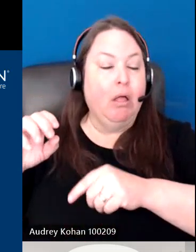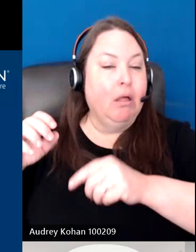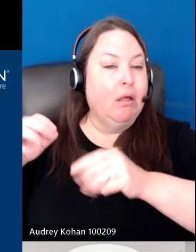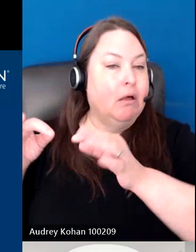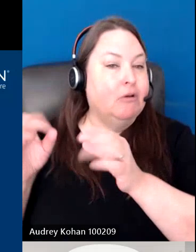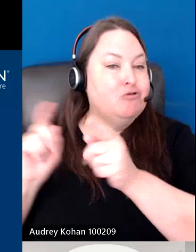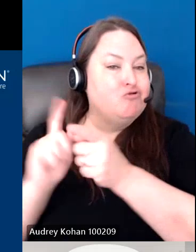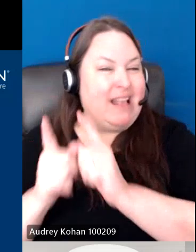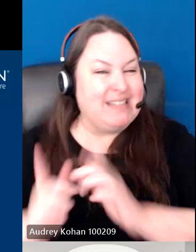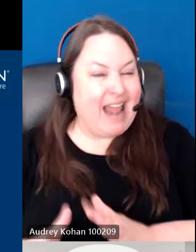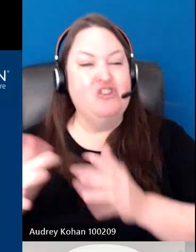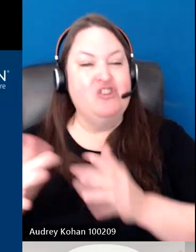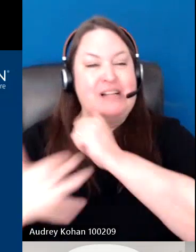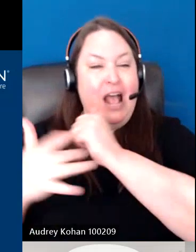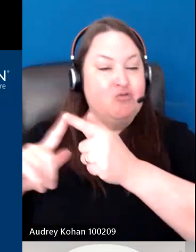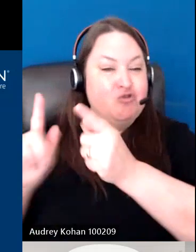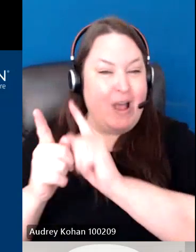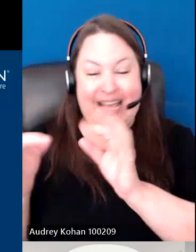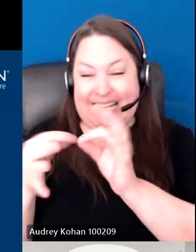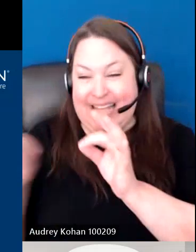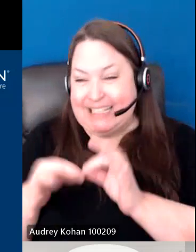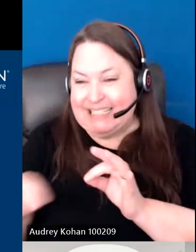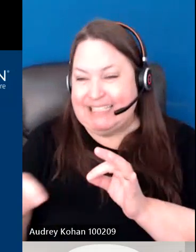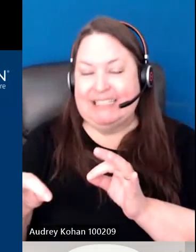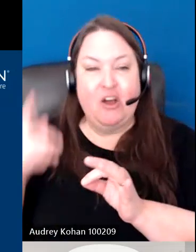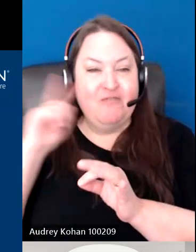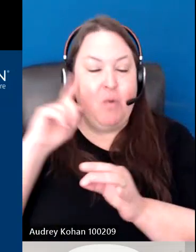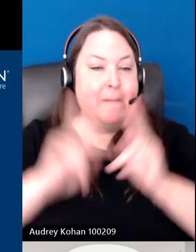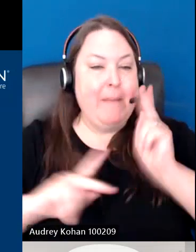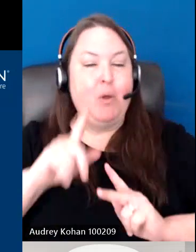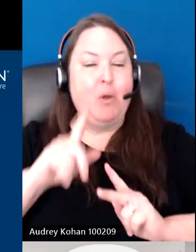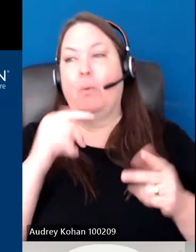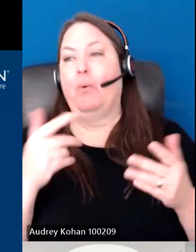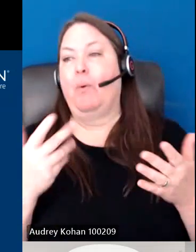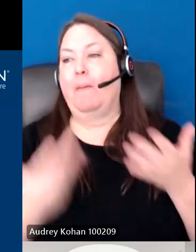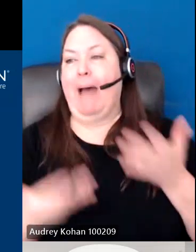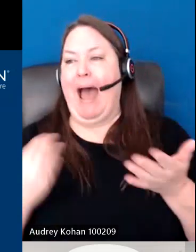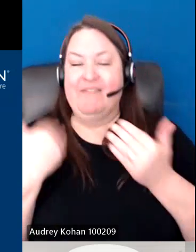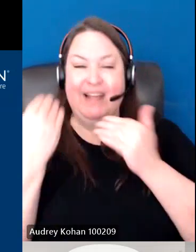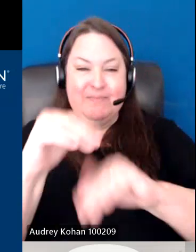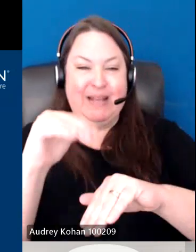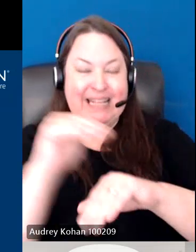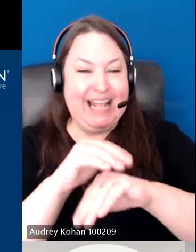Technologies to translate text um for individuals who may have limited English proficiency without